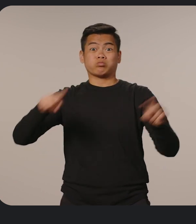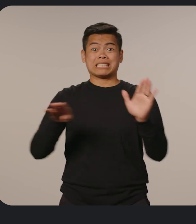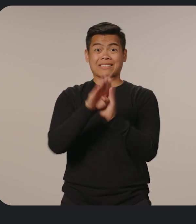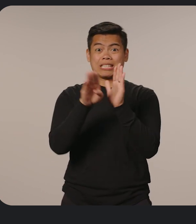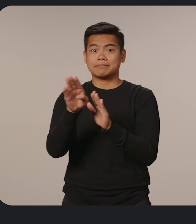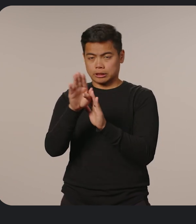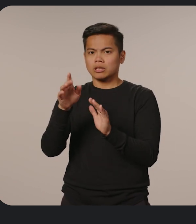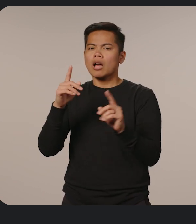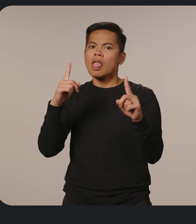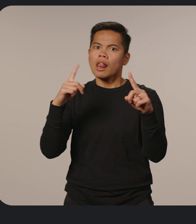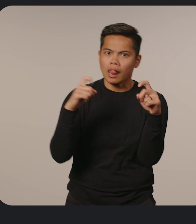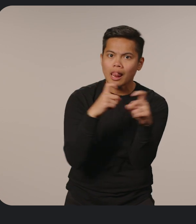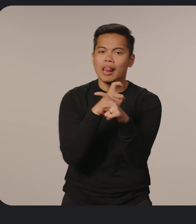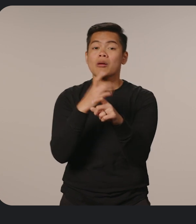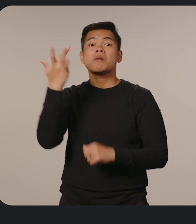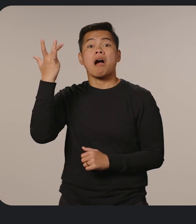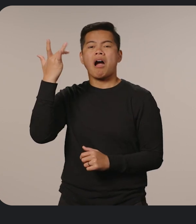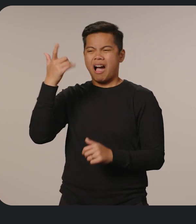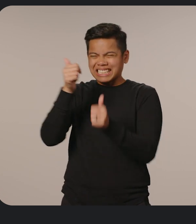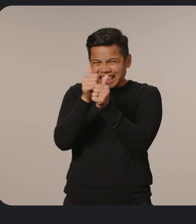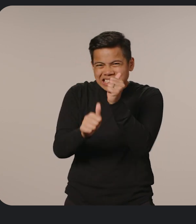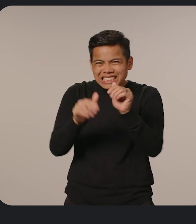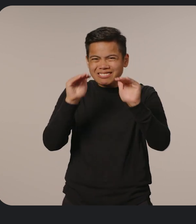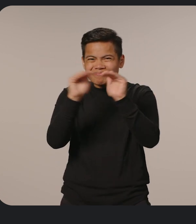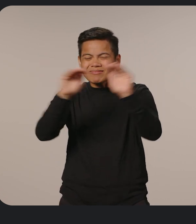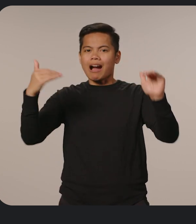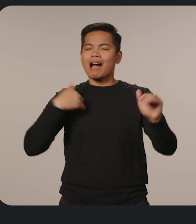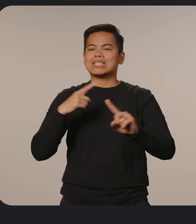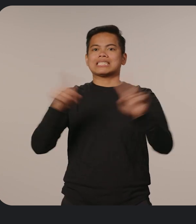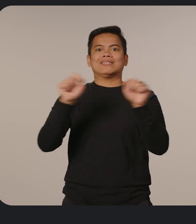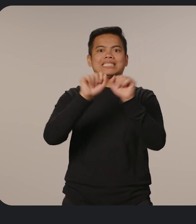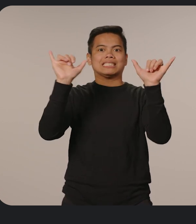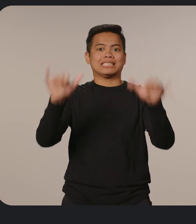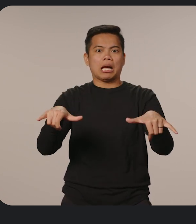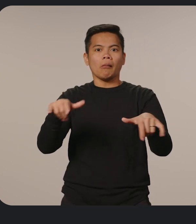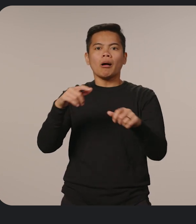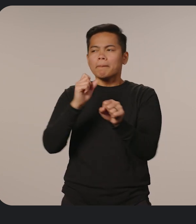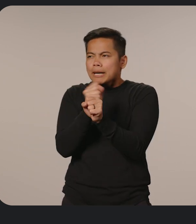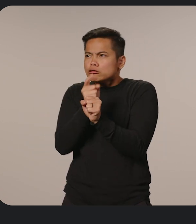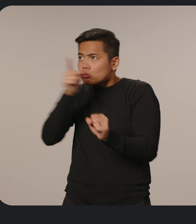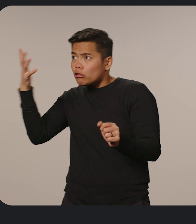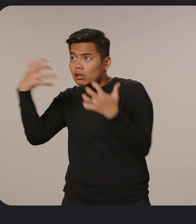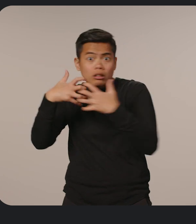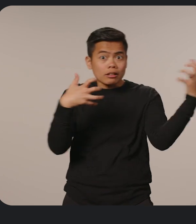full stack development is inherently complicated because each part of the stack is a different system with